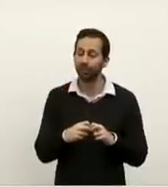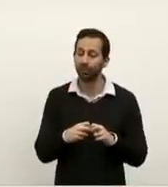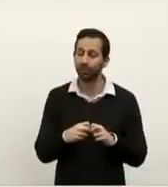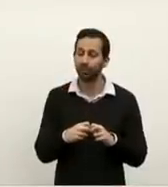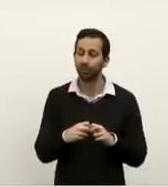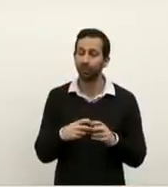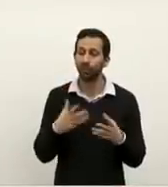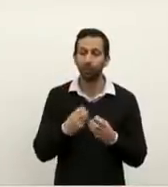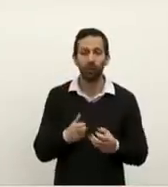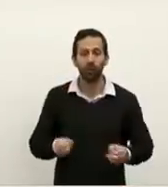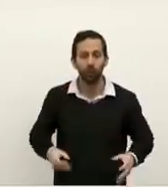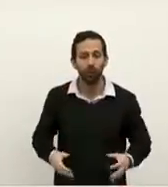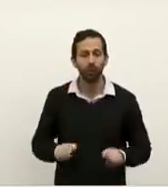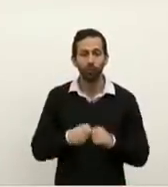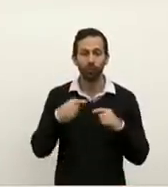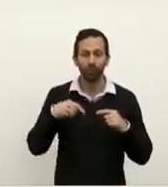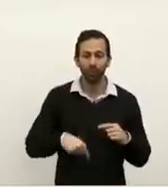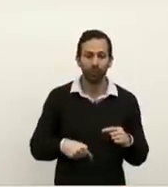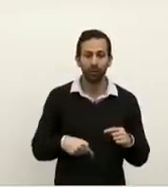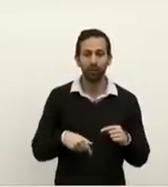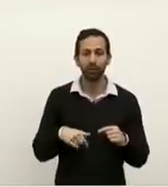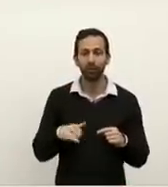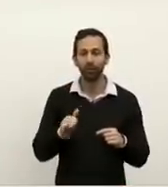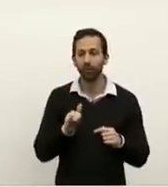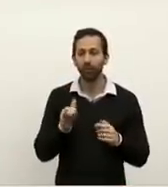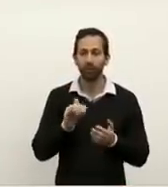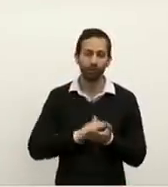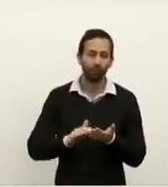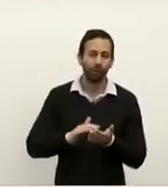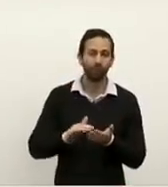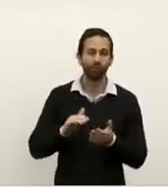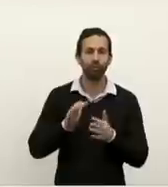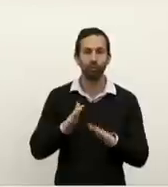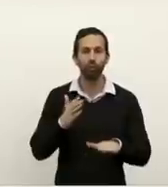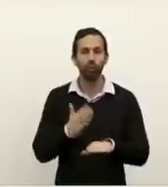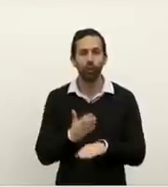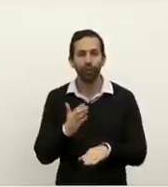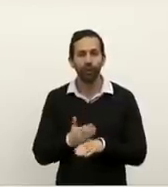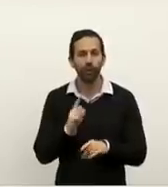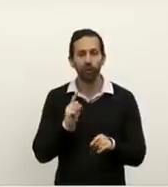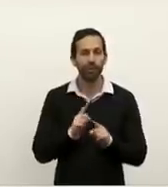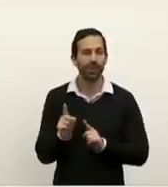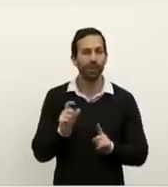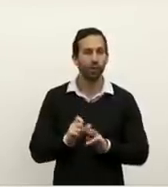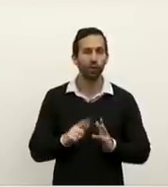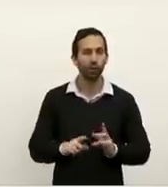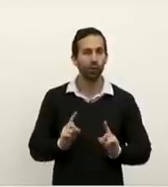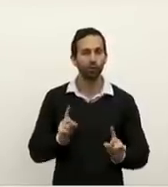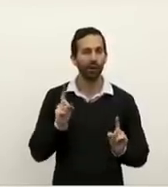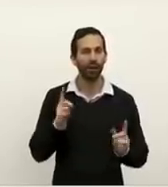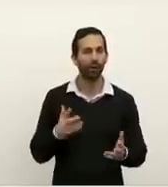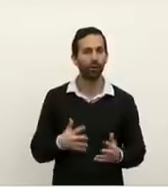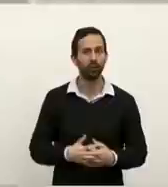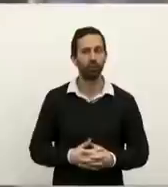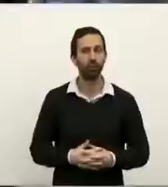wheelchair goes down or their Braille printer stops working, what's the best thing for them to do right now?